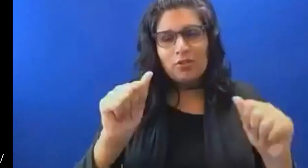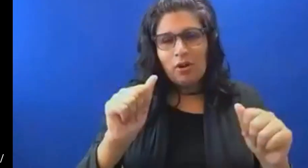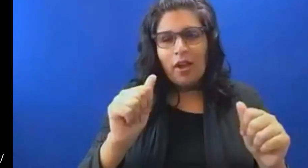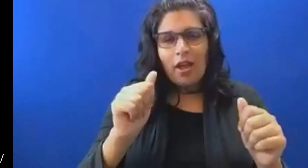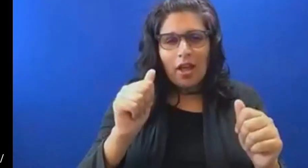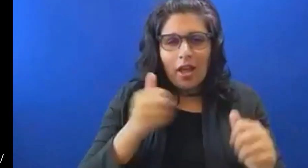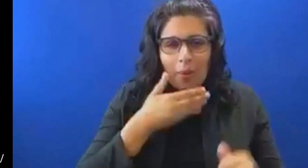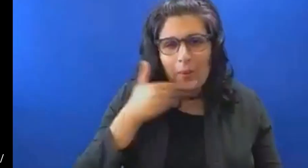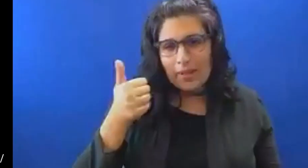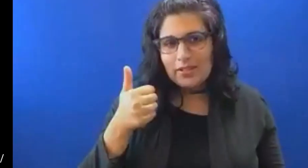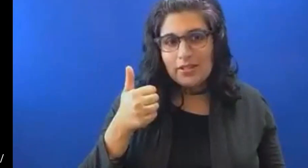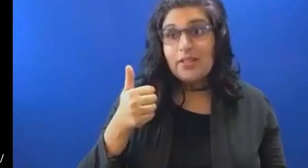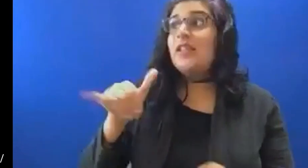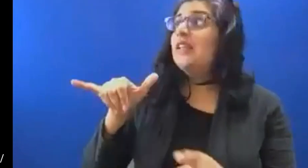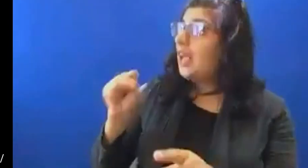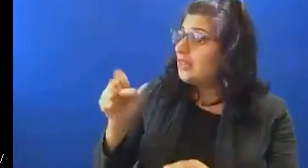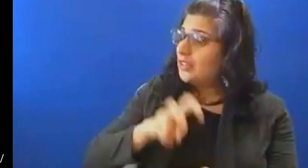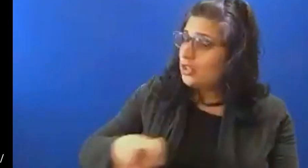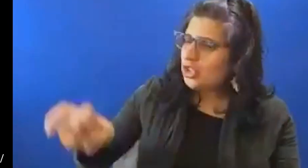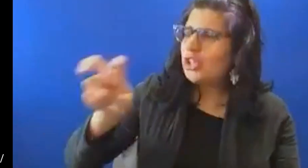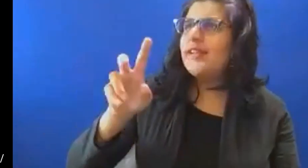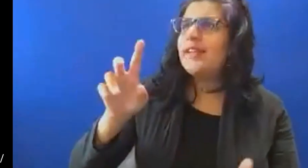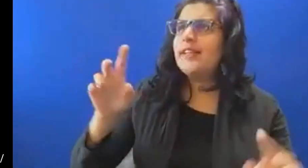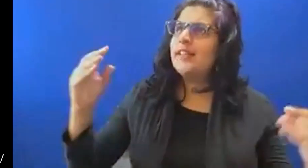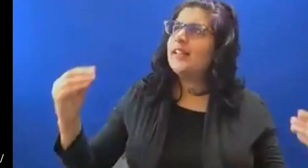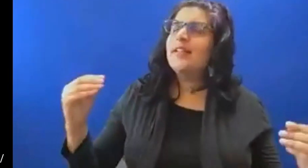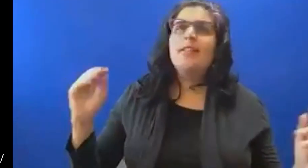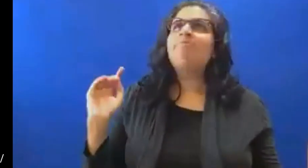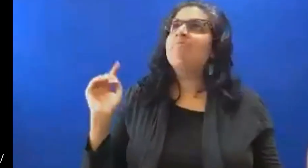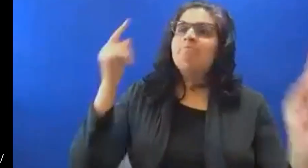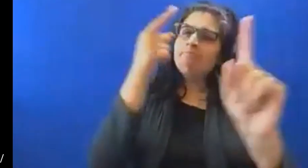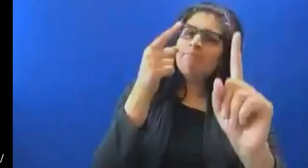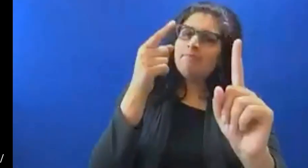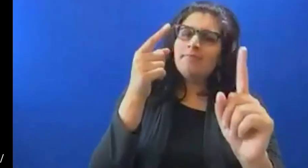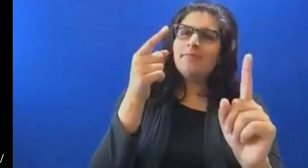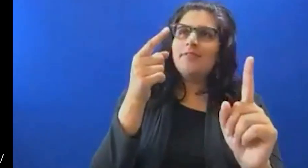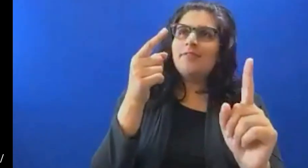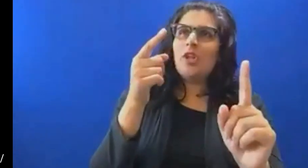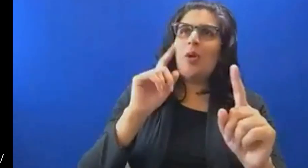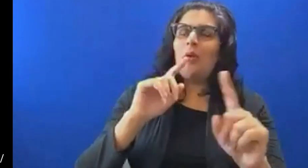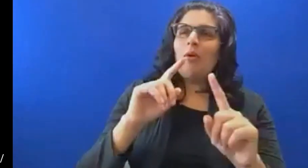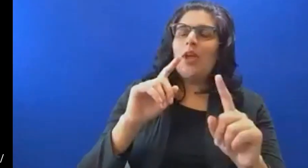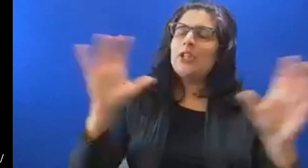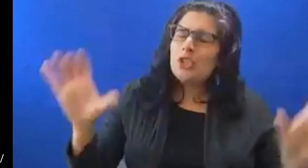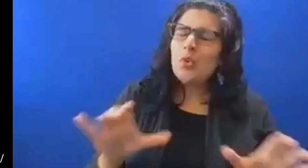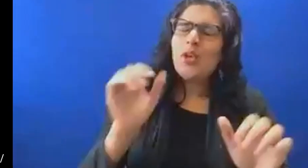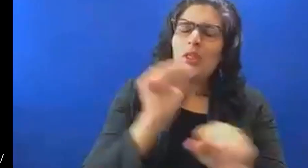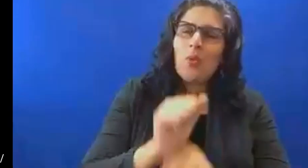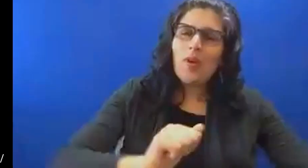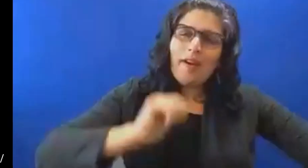It's a journey, and it's an aspiration. It's doing the work every day as well. Part of that work is learning.